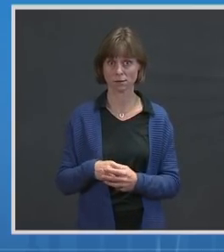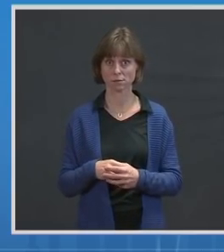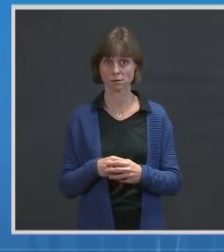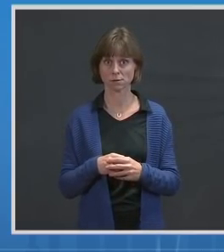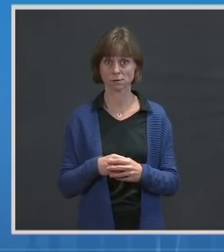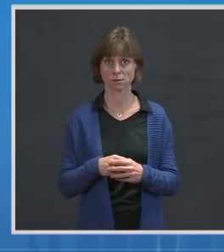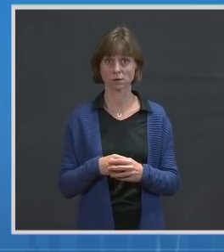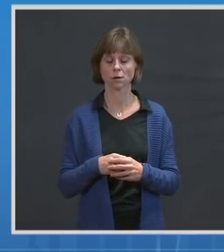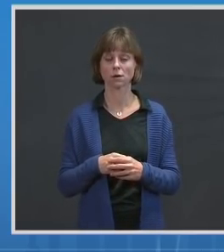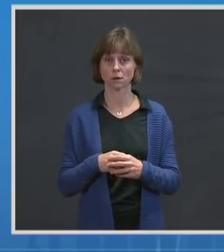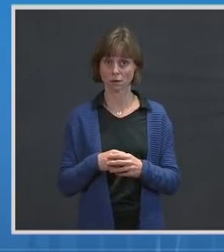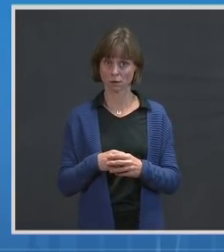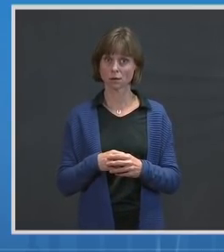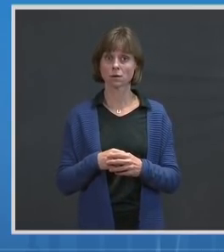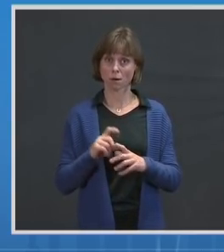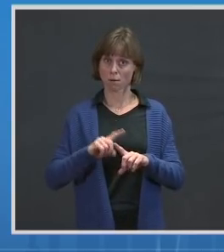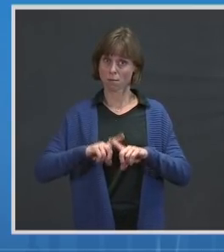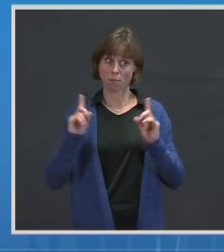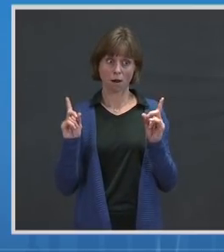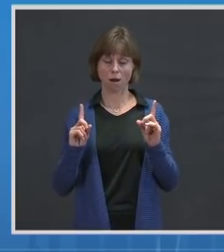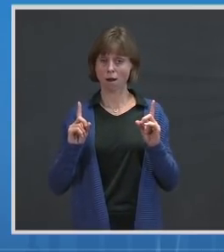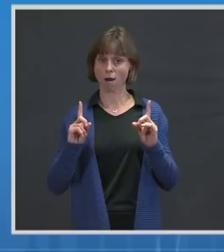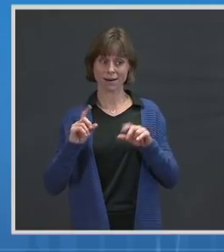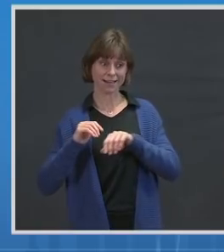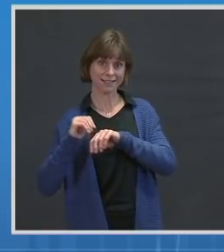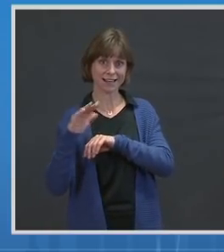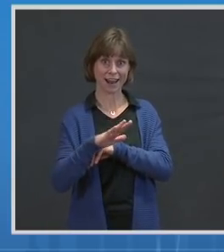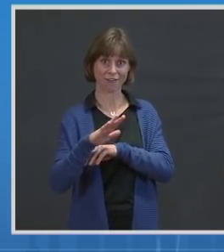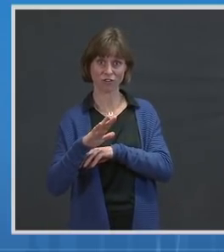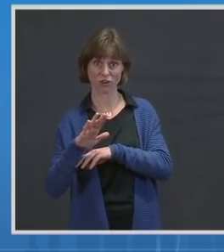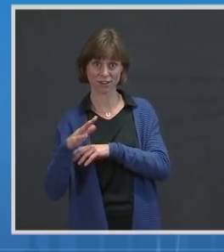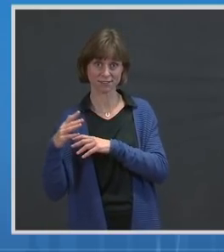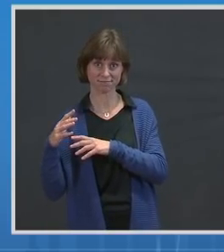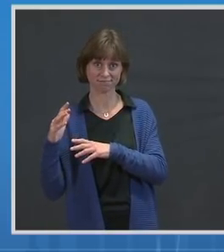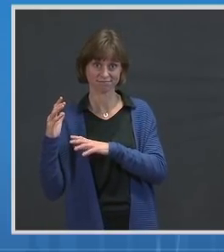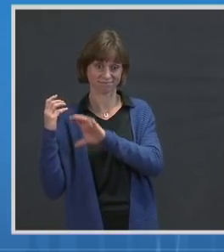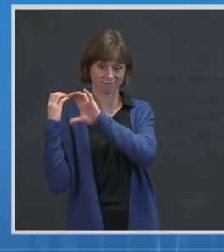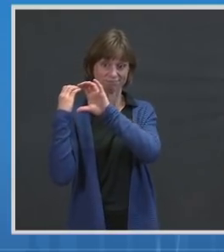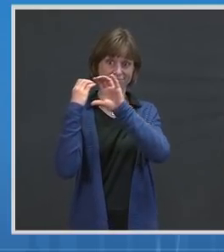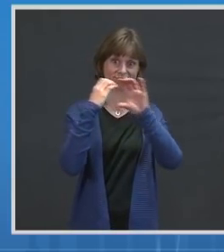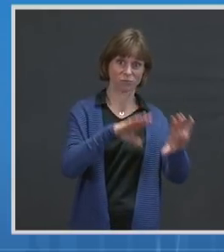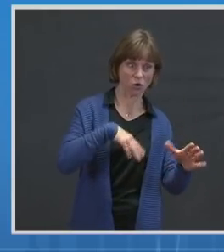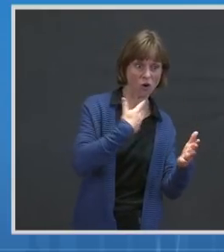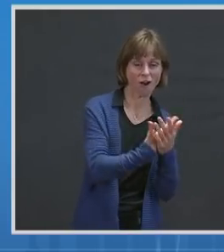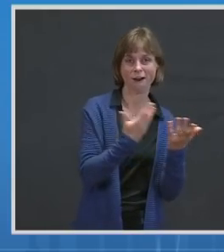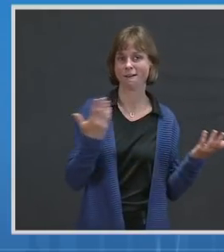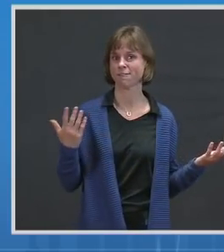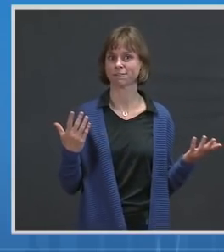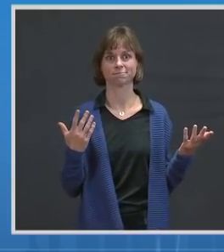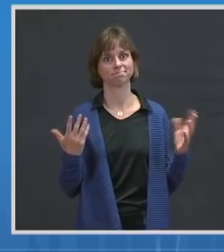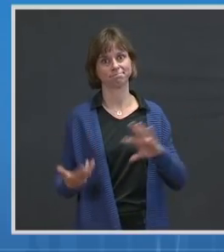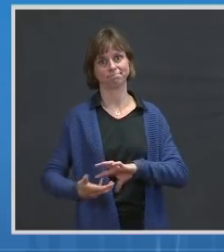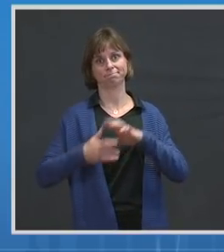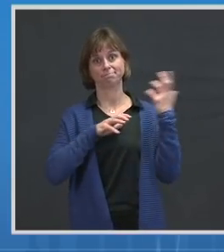But there is an impact on deliveries. And then, as you pointed out, Ed, you know, there's certain parts of the country, Texas being one of them,